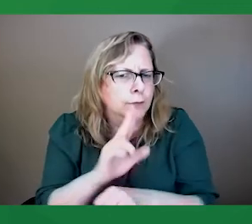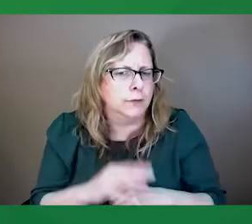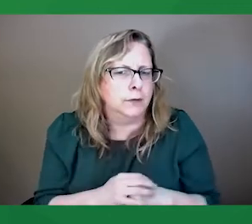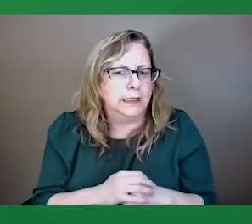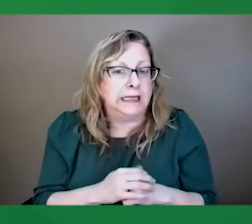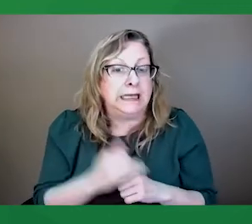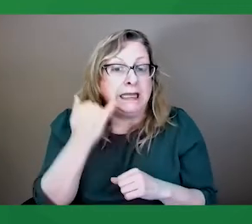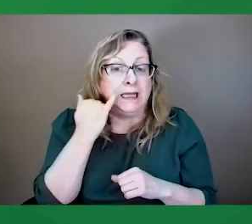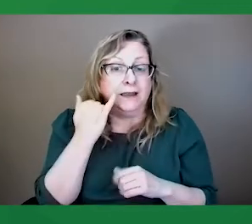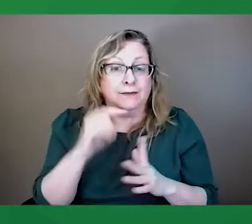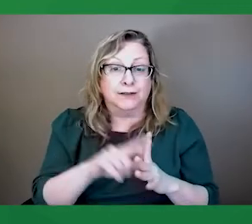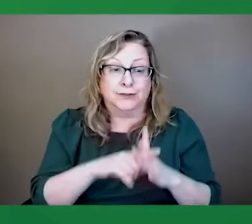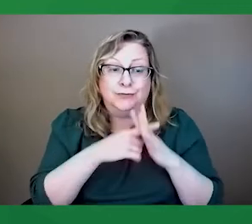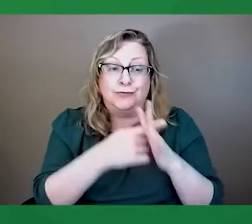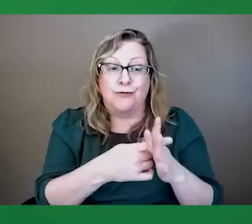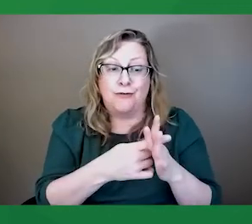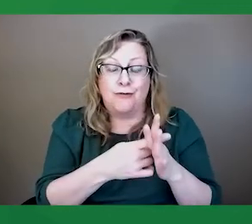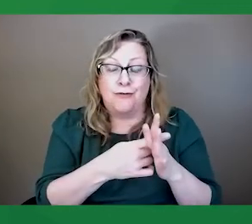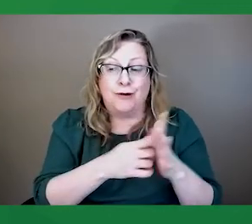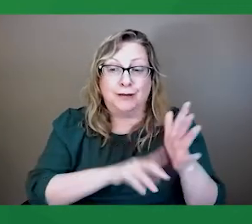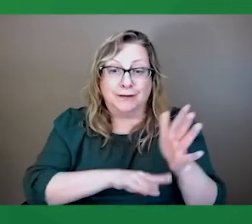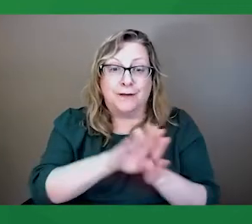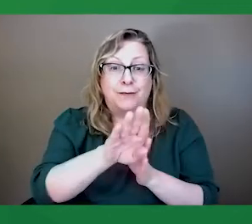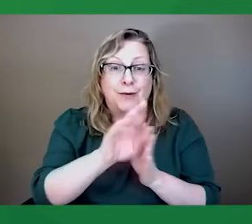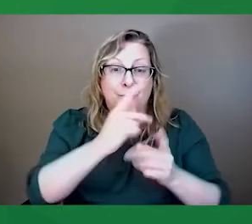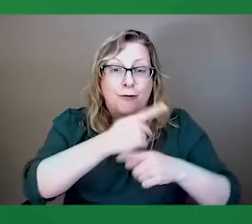with trying to create a product where people